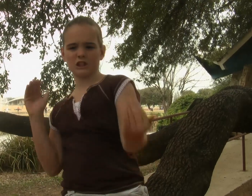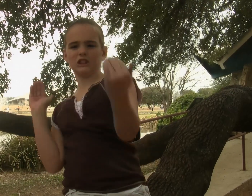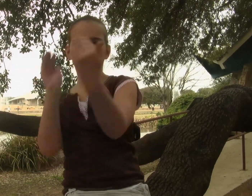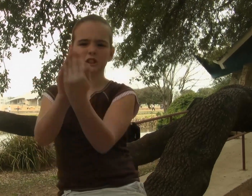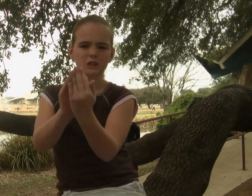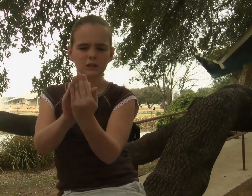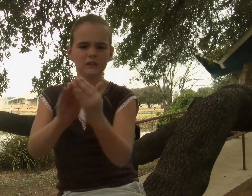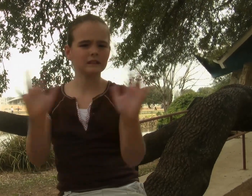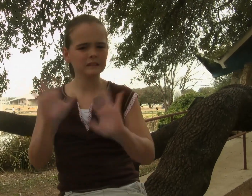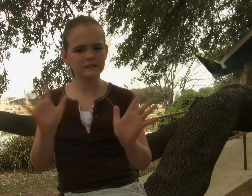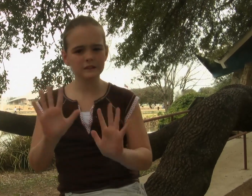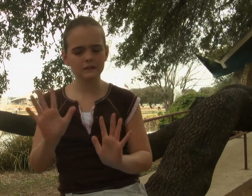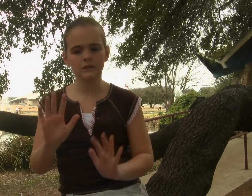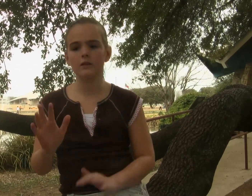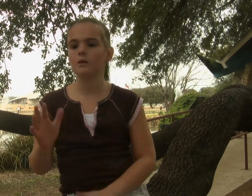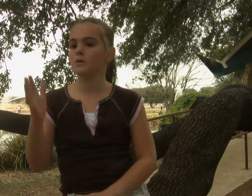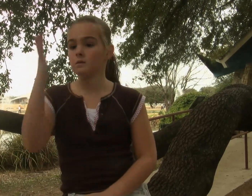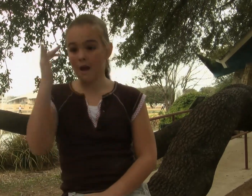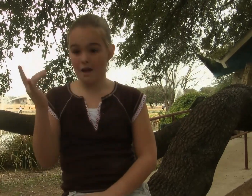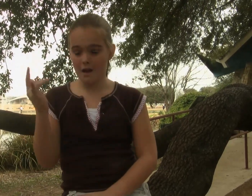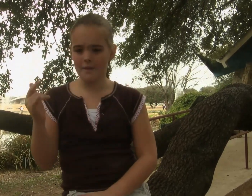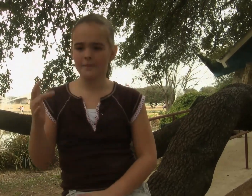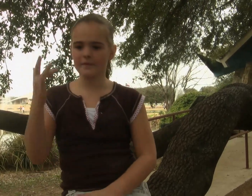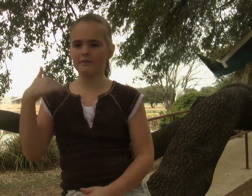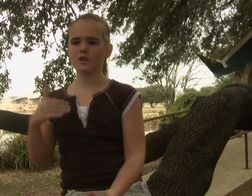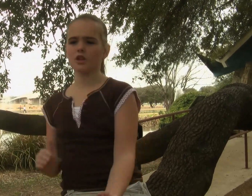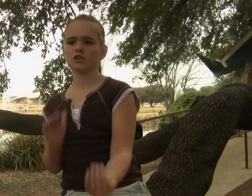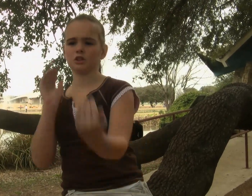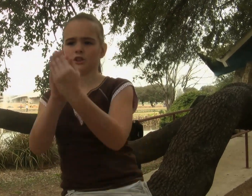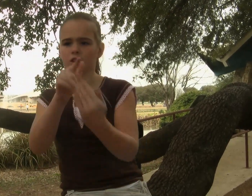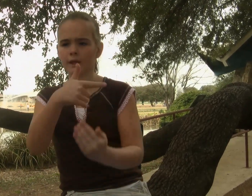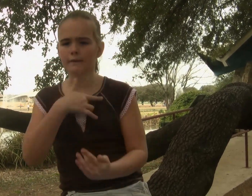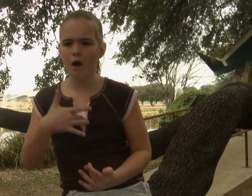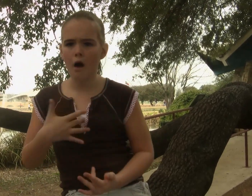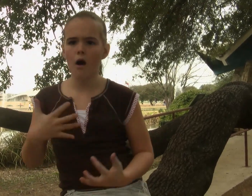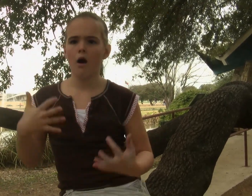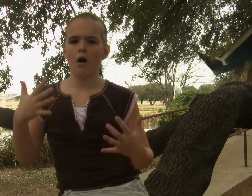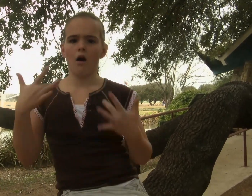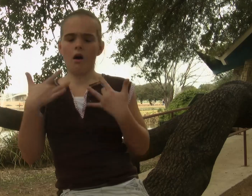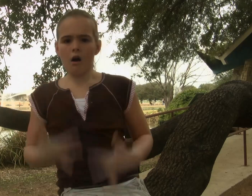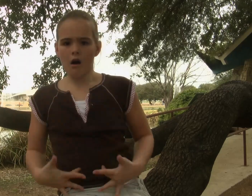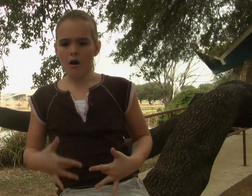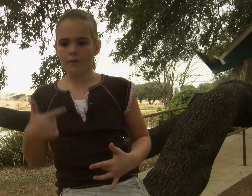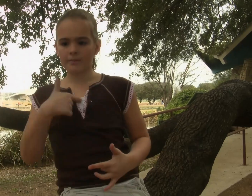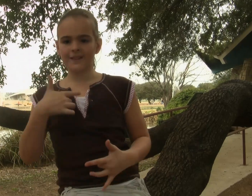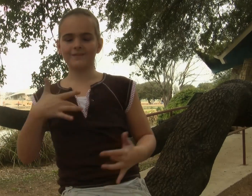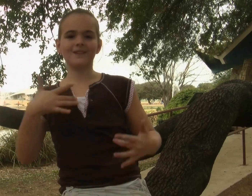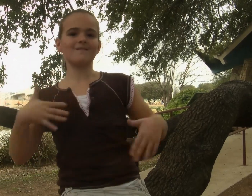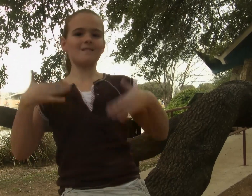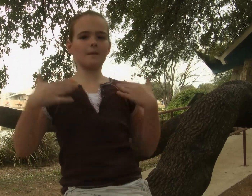GETTING EVEN ISN'T ANY GOOD, BECAUSE IF I GET EVEN WITH SOMEONE THEN THEY FEEL DEPRESSED, AND I'M HAPPY ABOUT IT.